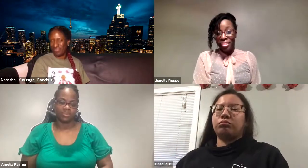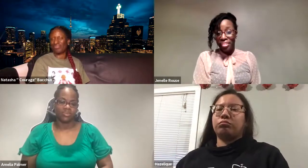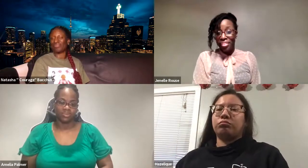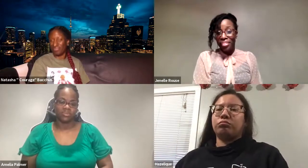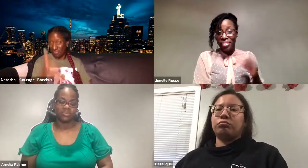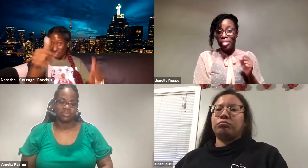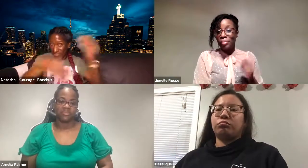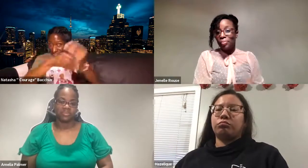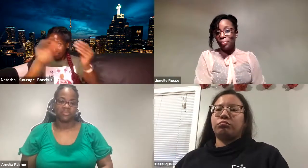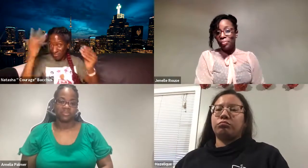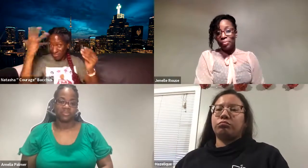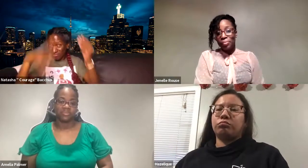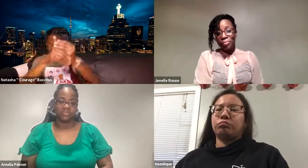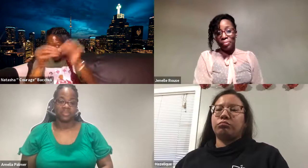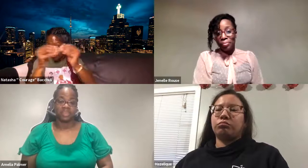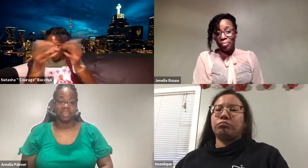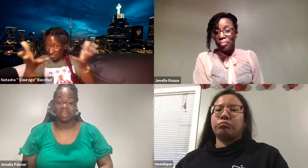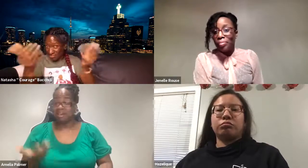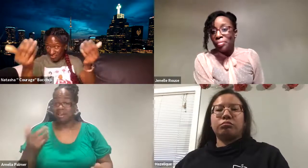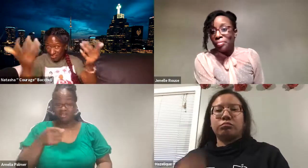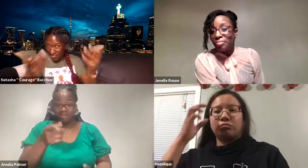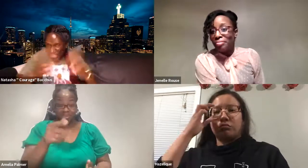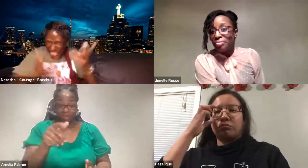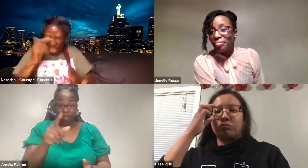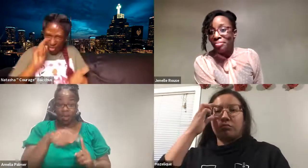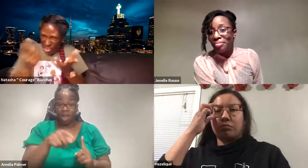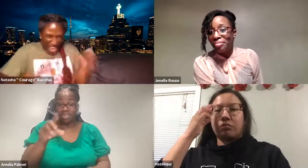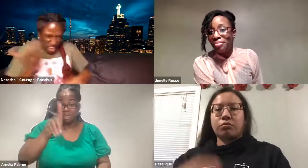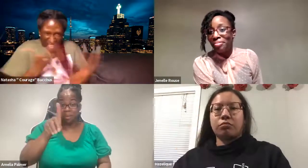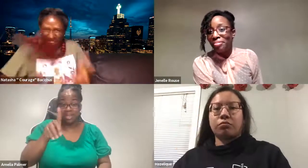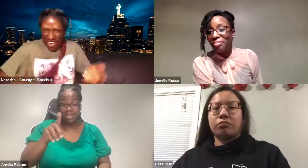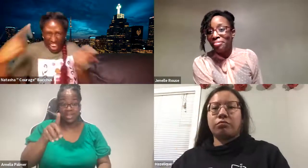you can't separate the two, like jenelle had said - amelia did you have something to add to that?